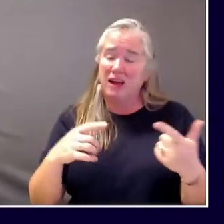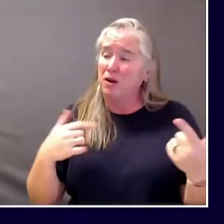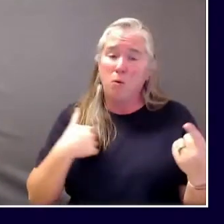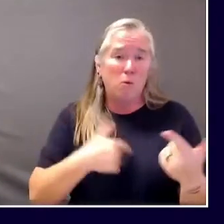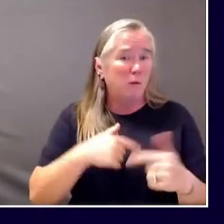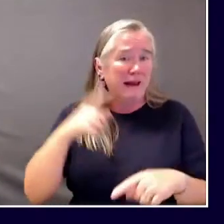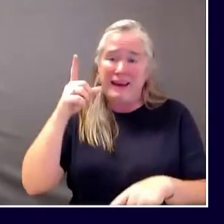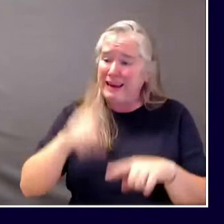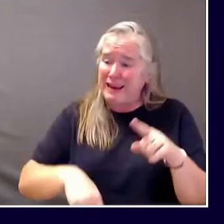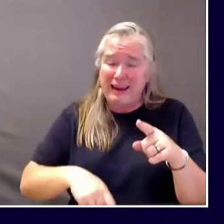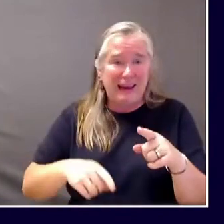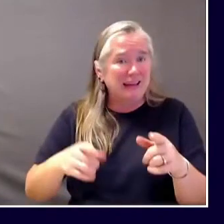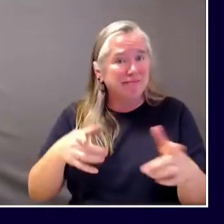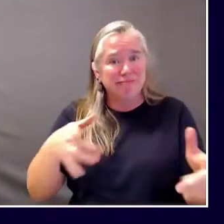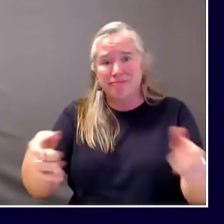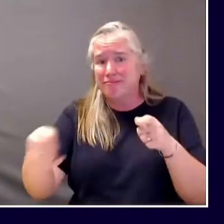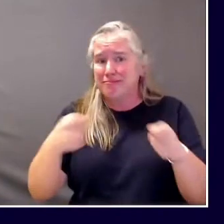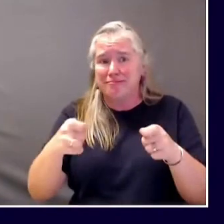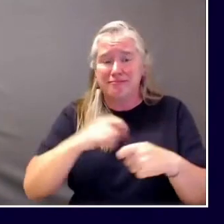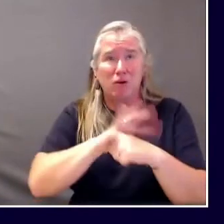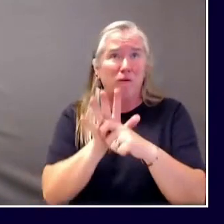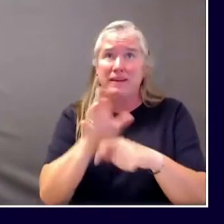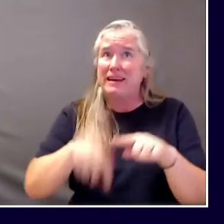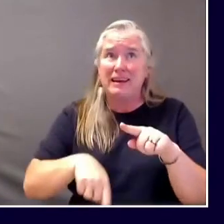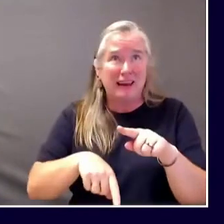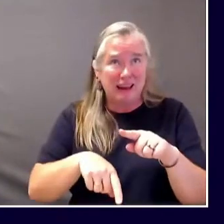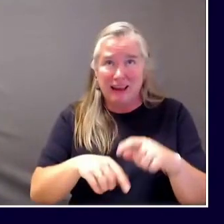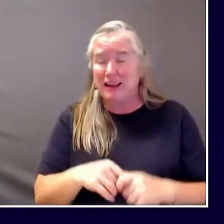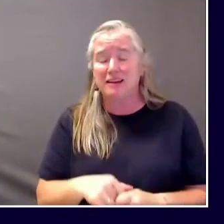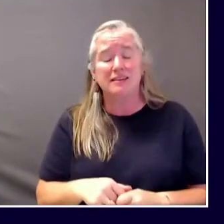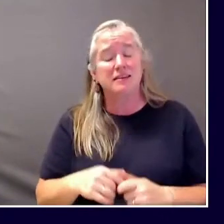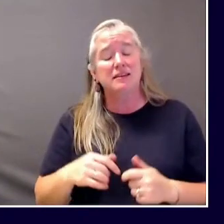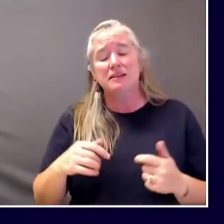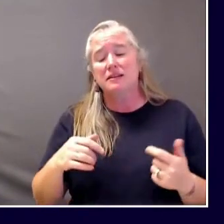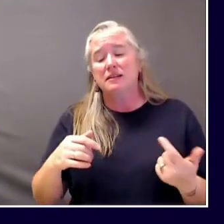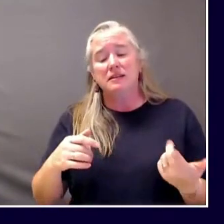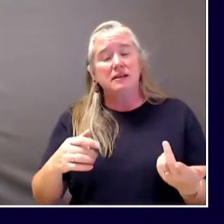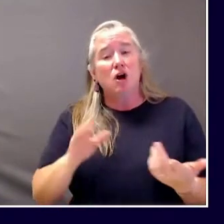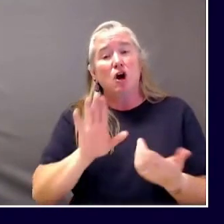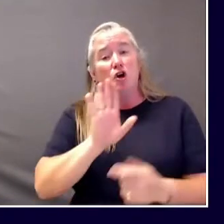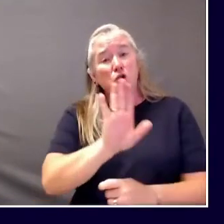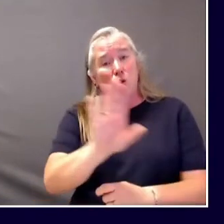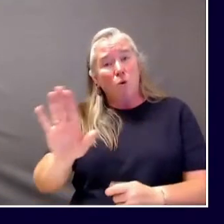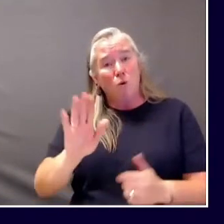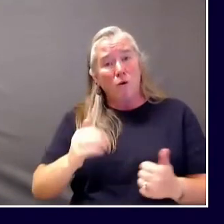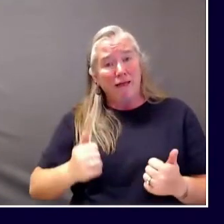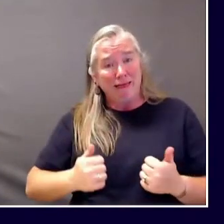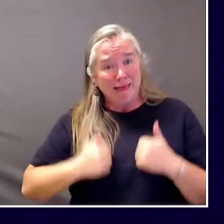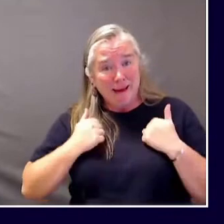to manage this virus